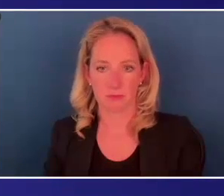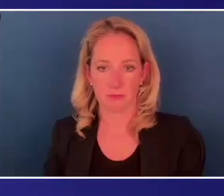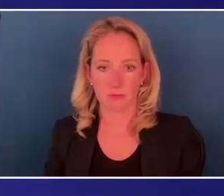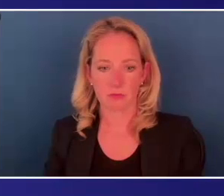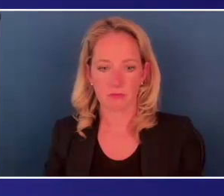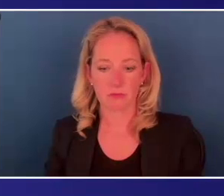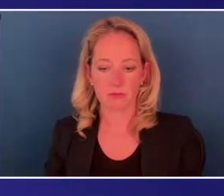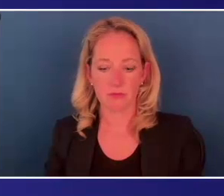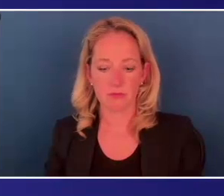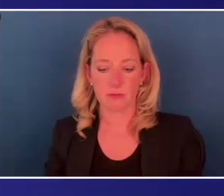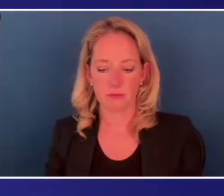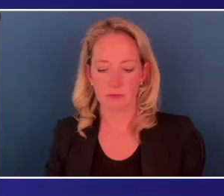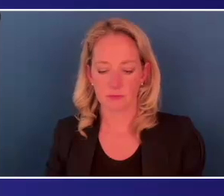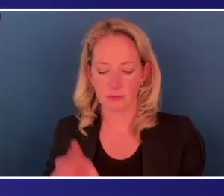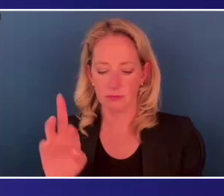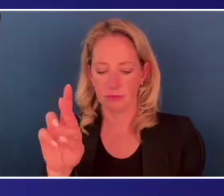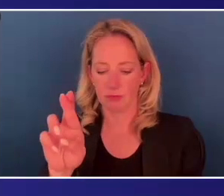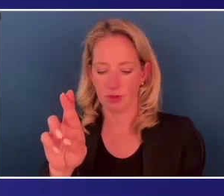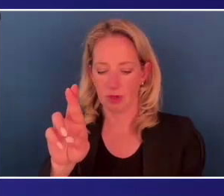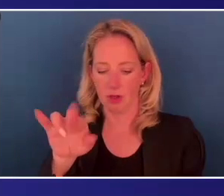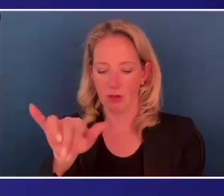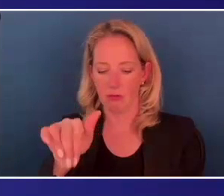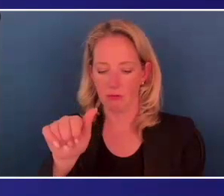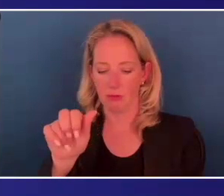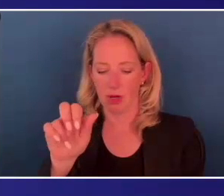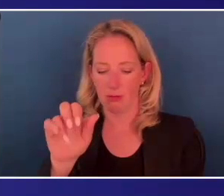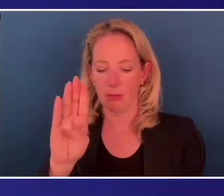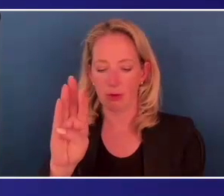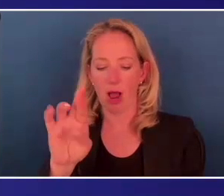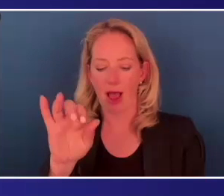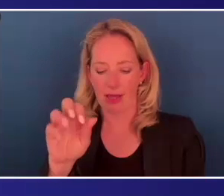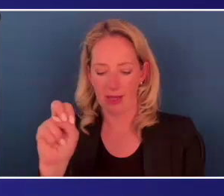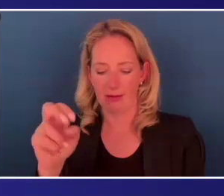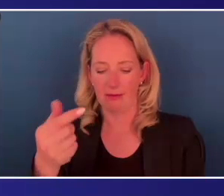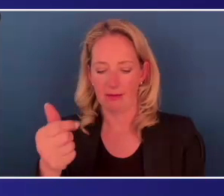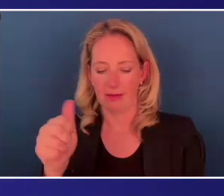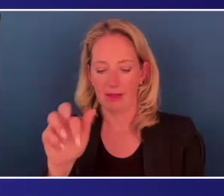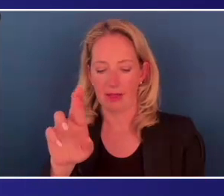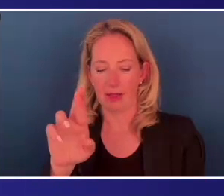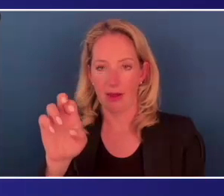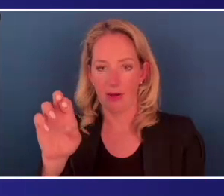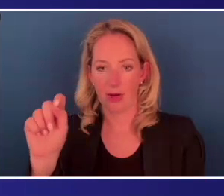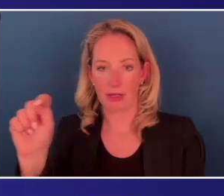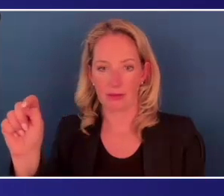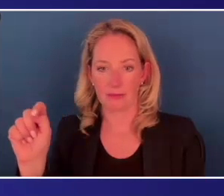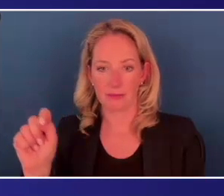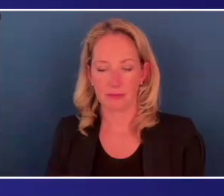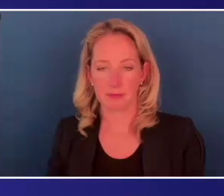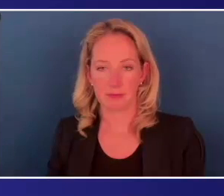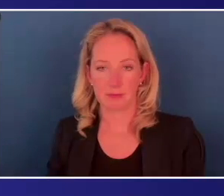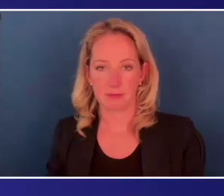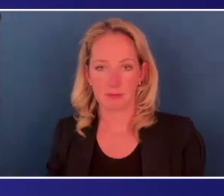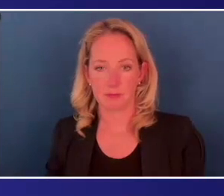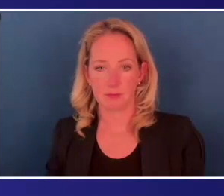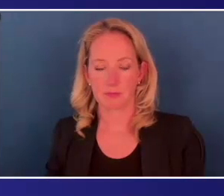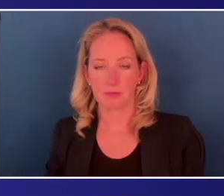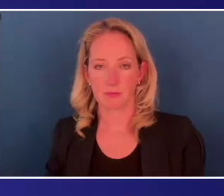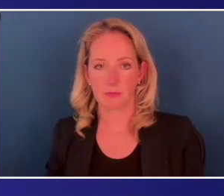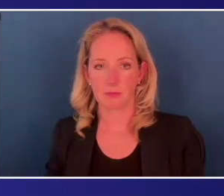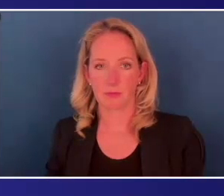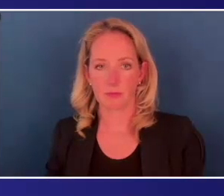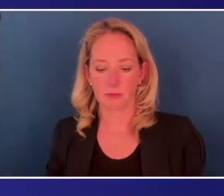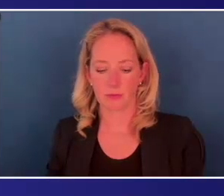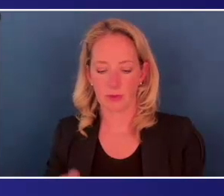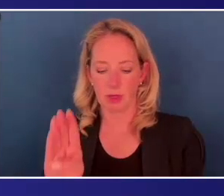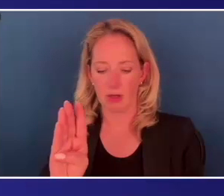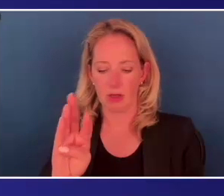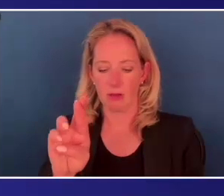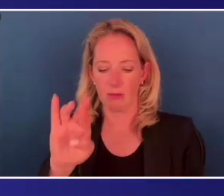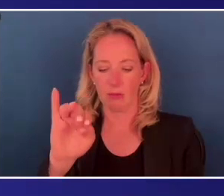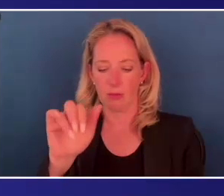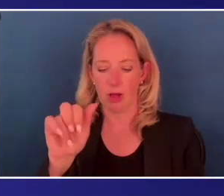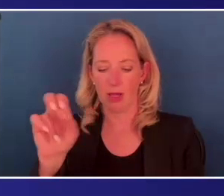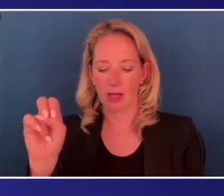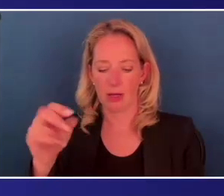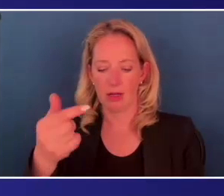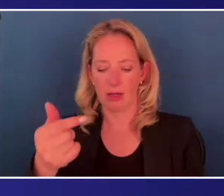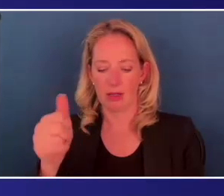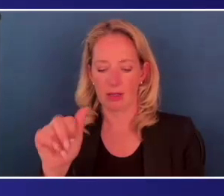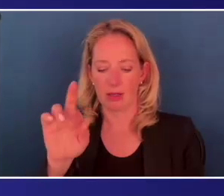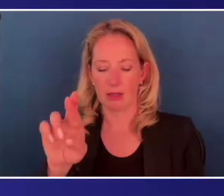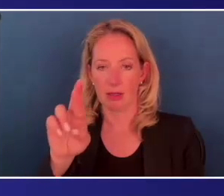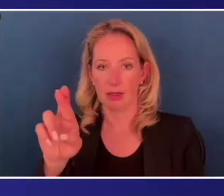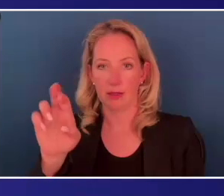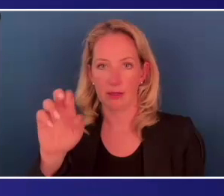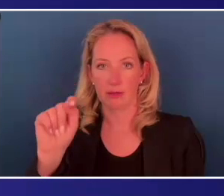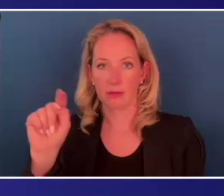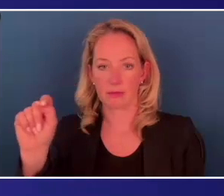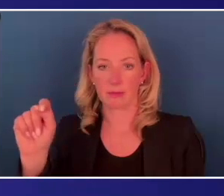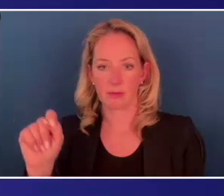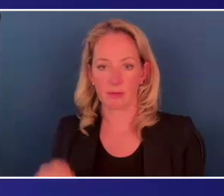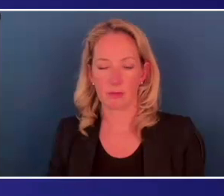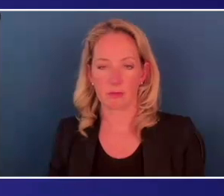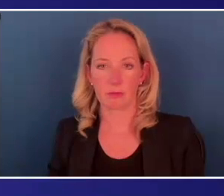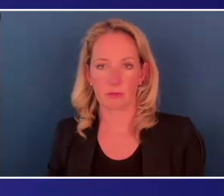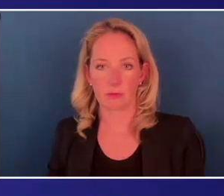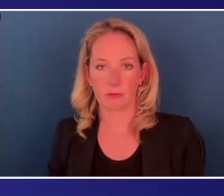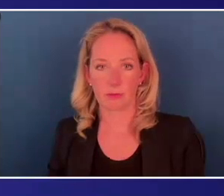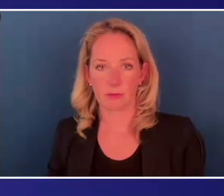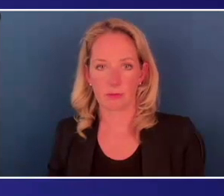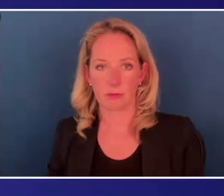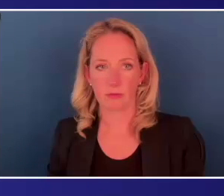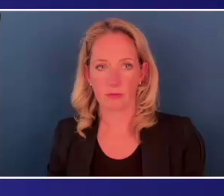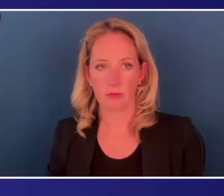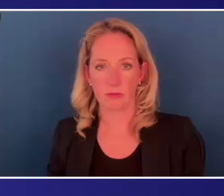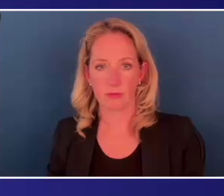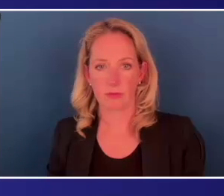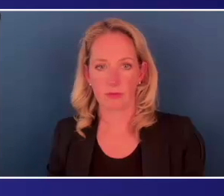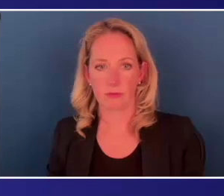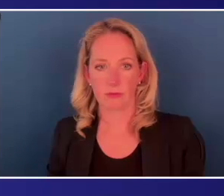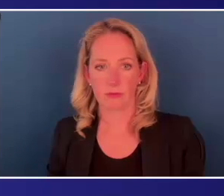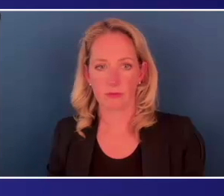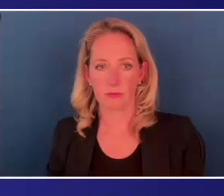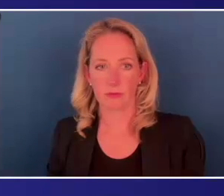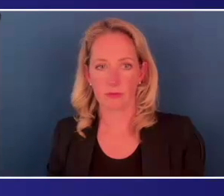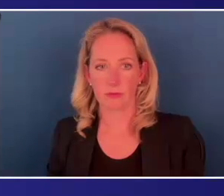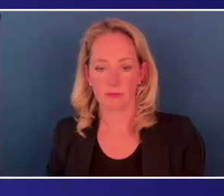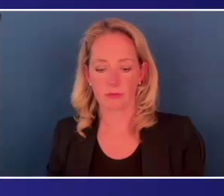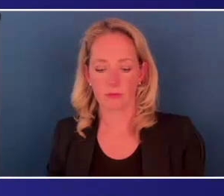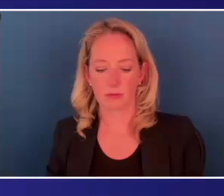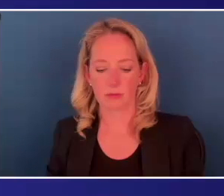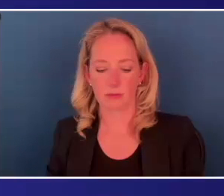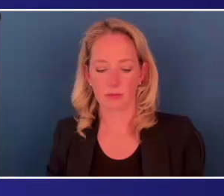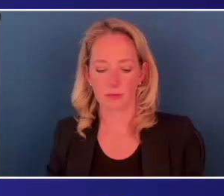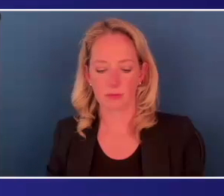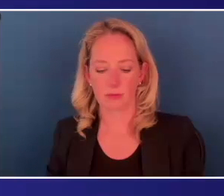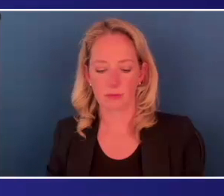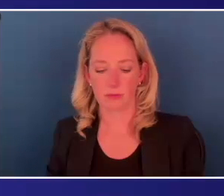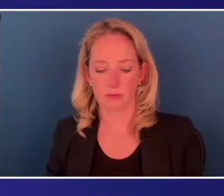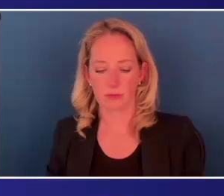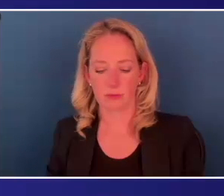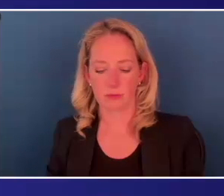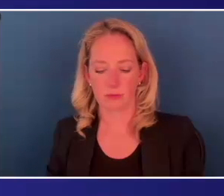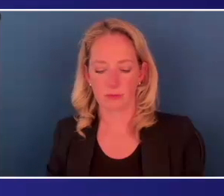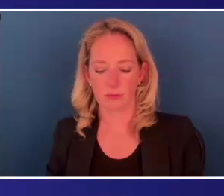Brian Garrett.